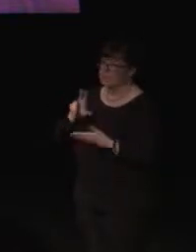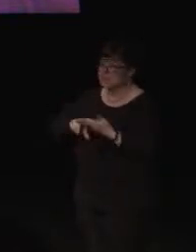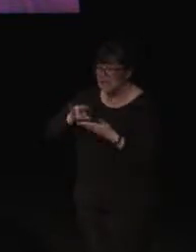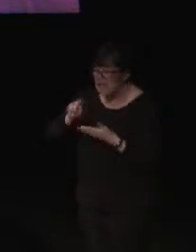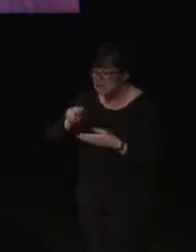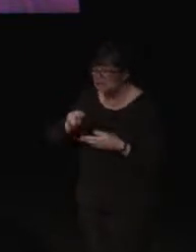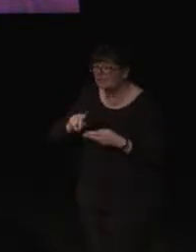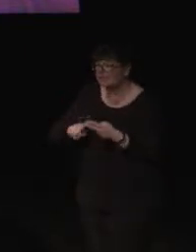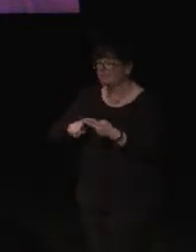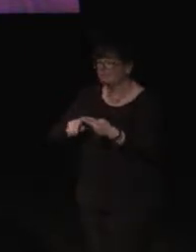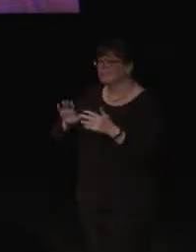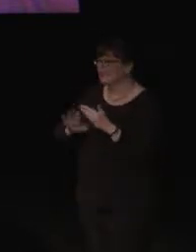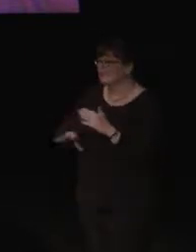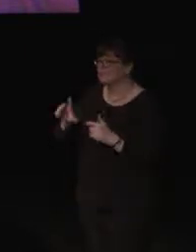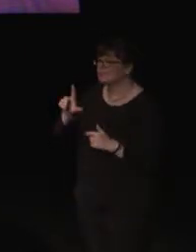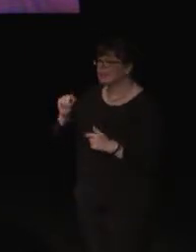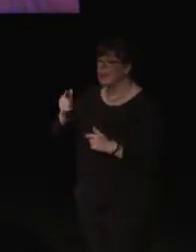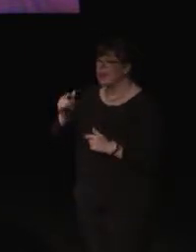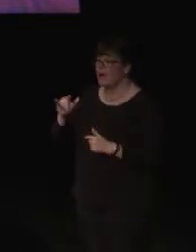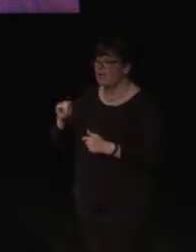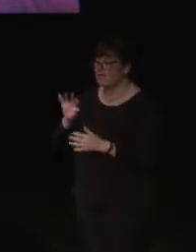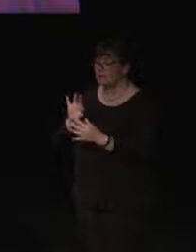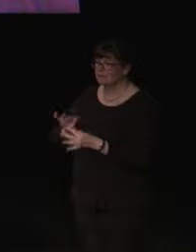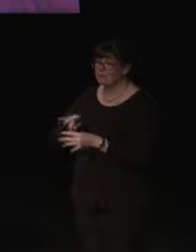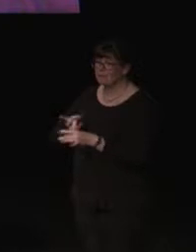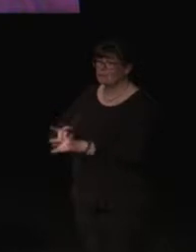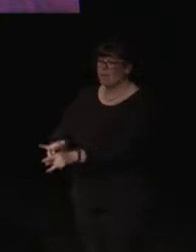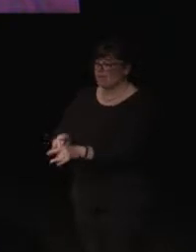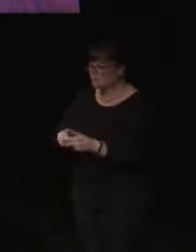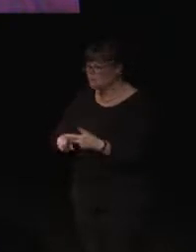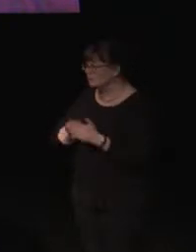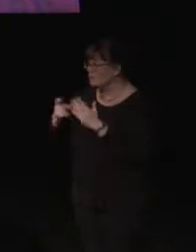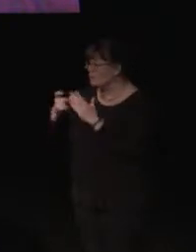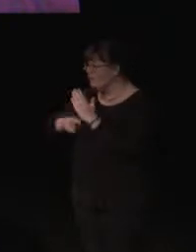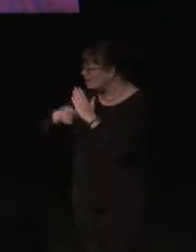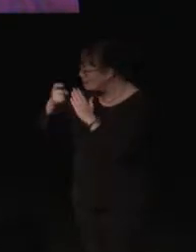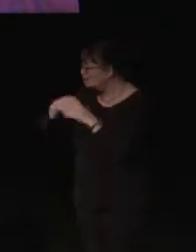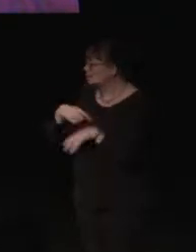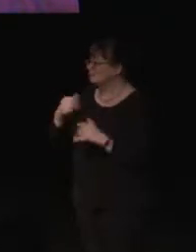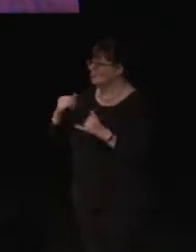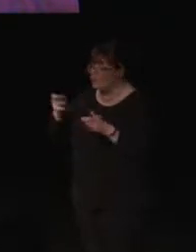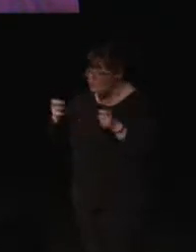basic logging flows, but also automation, player management, and what we are talking about today,